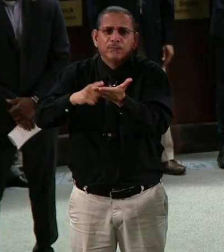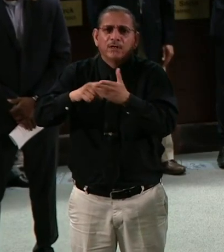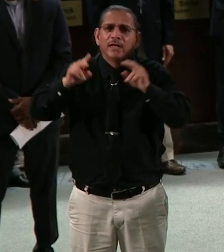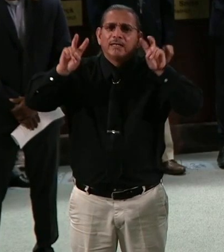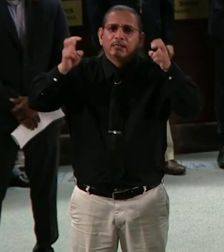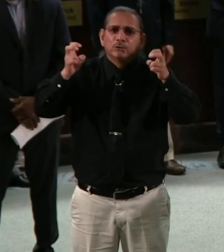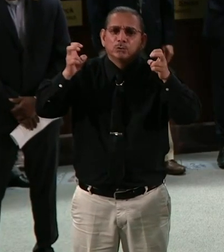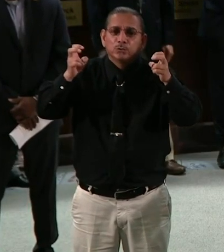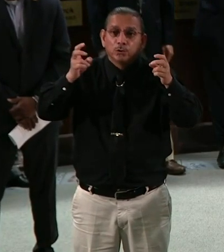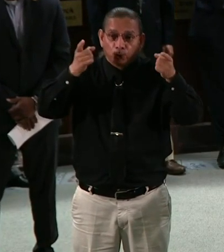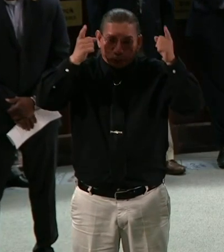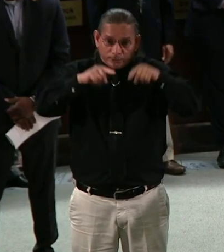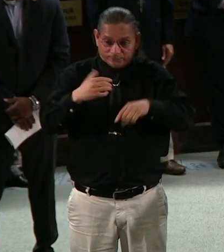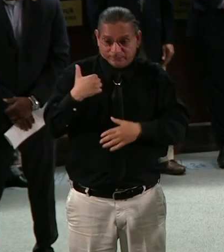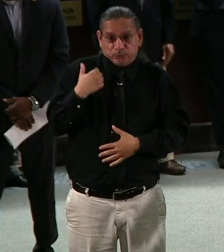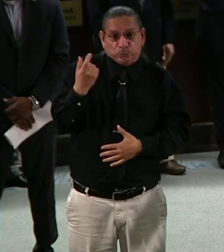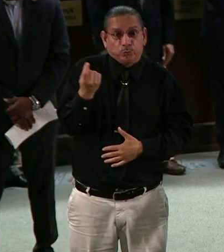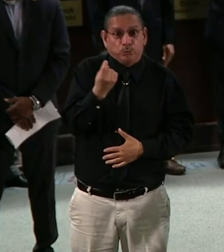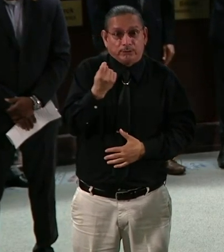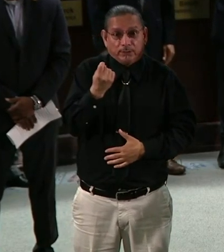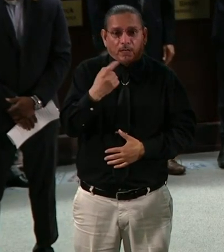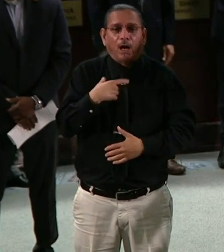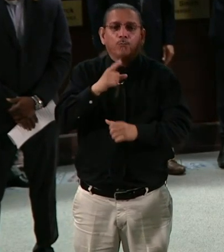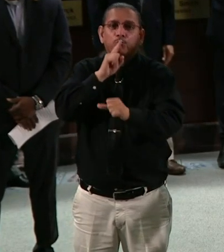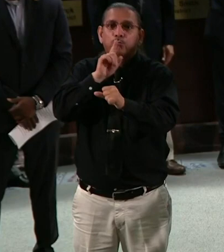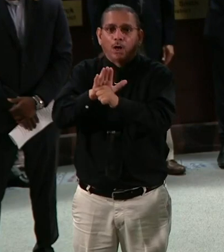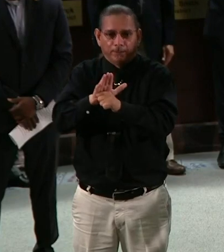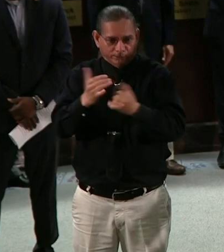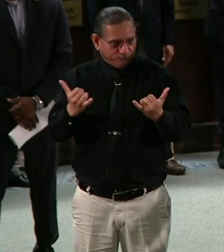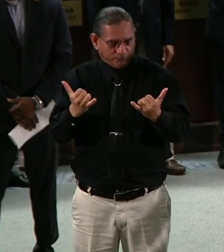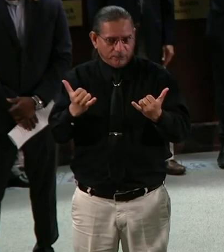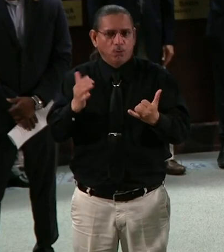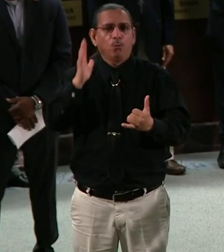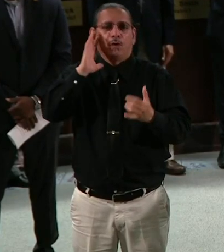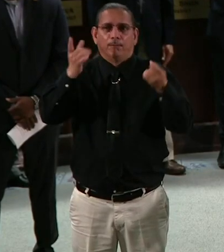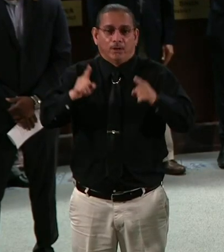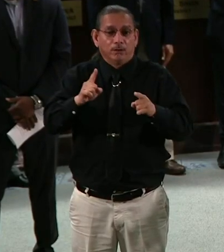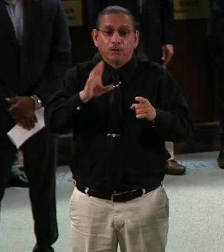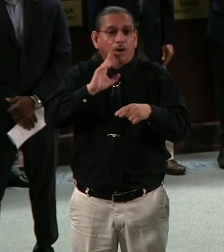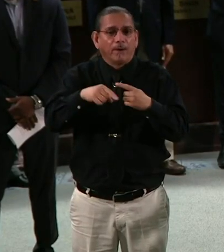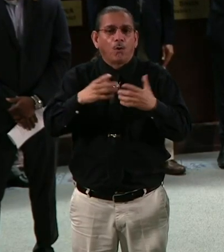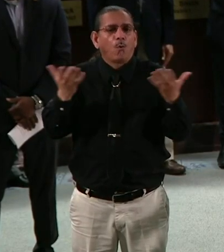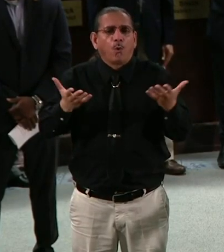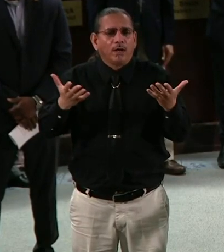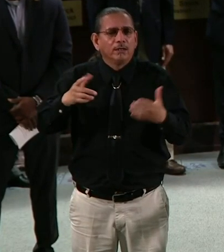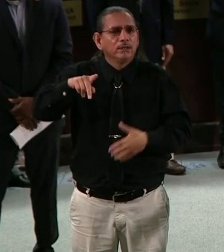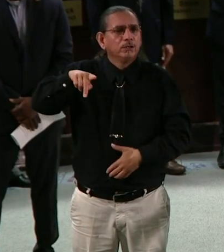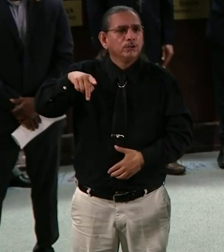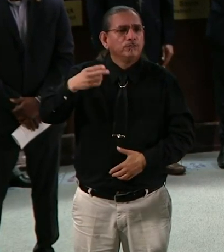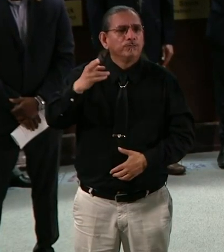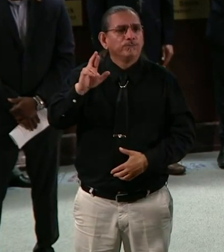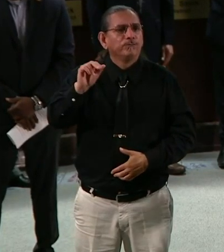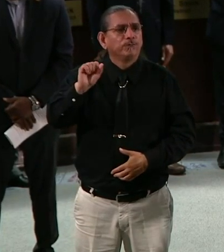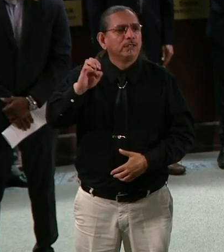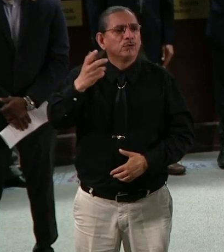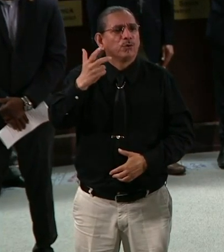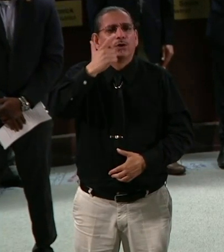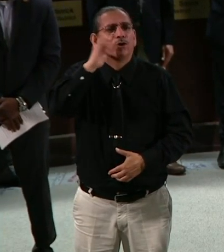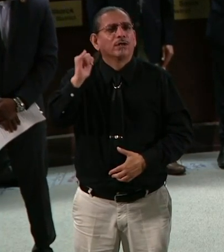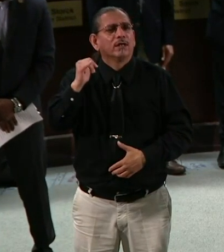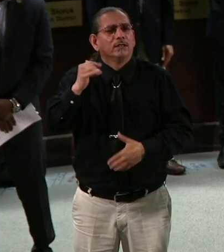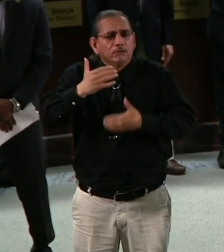ISSUES. FIRST OF ON TUESDAY